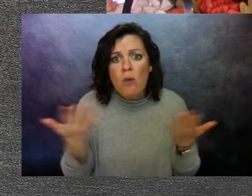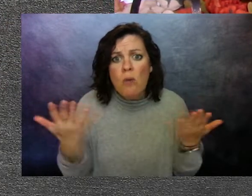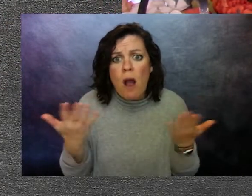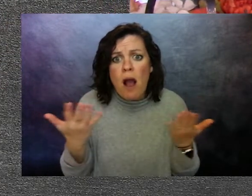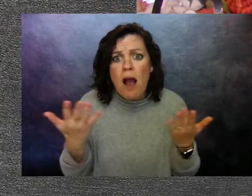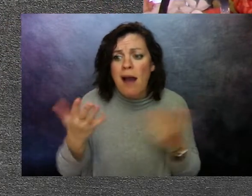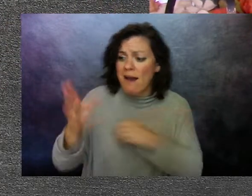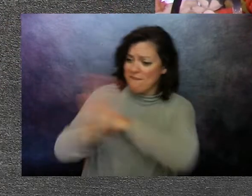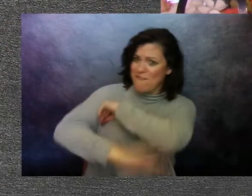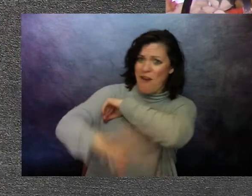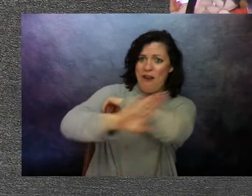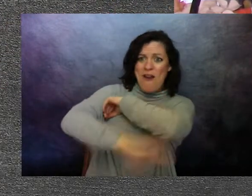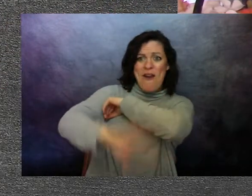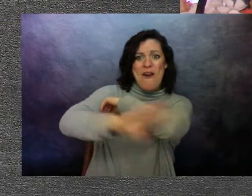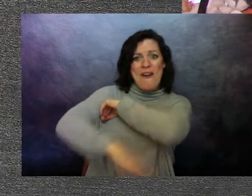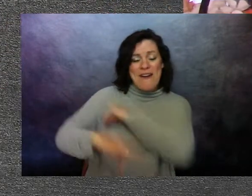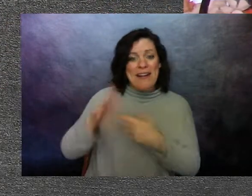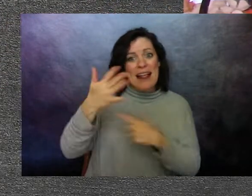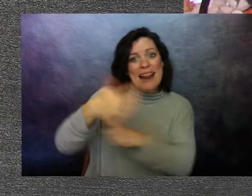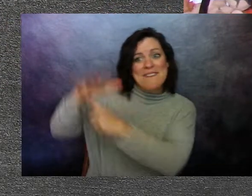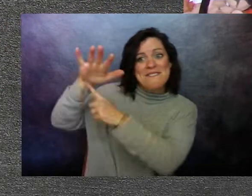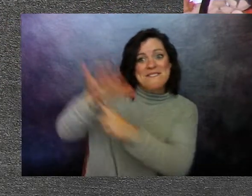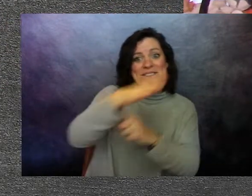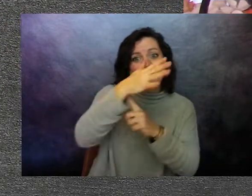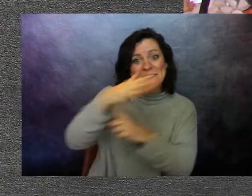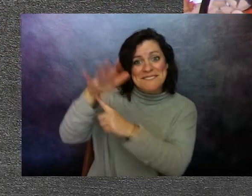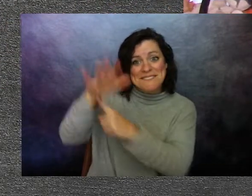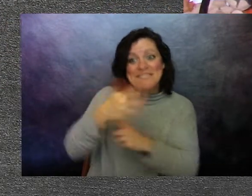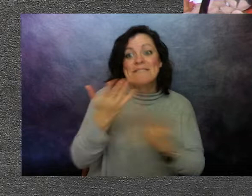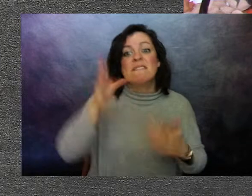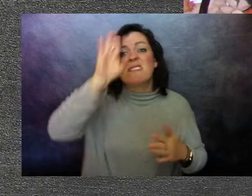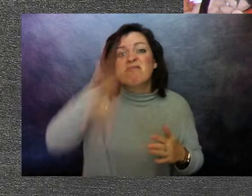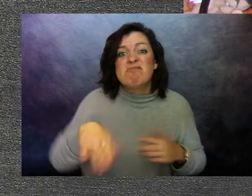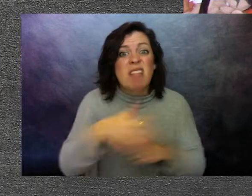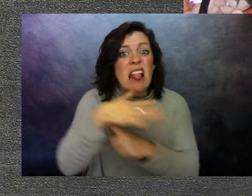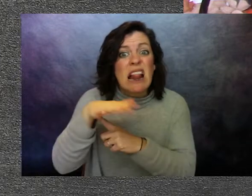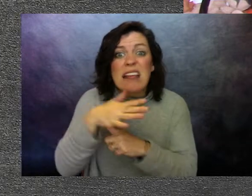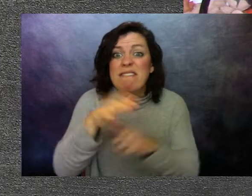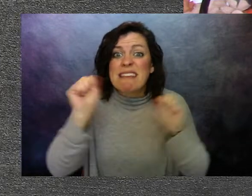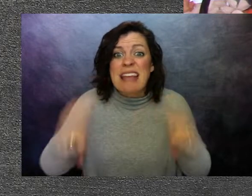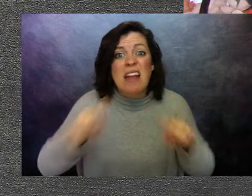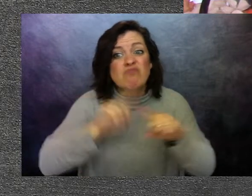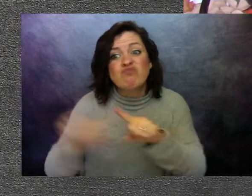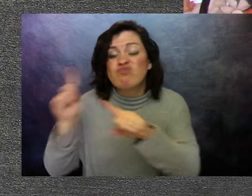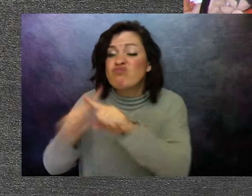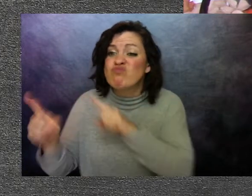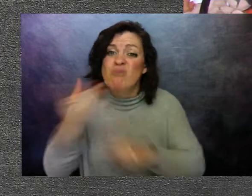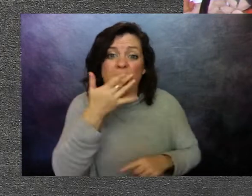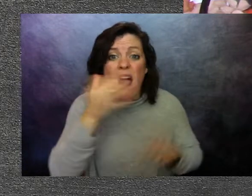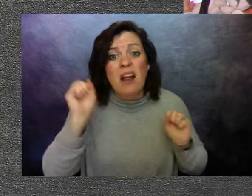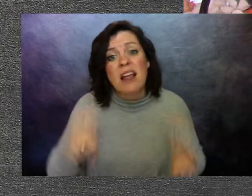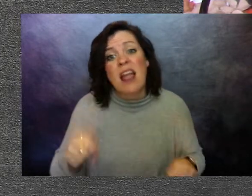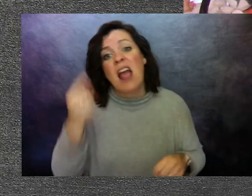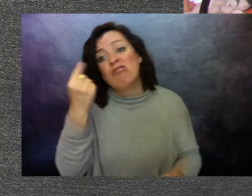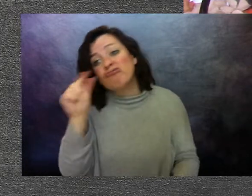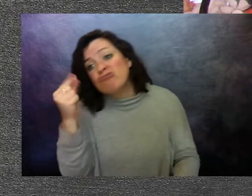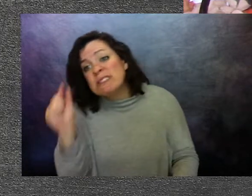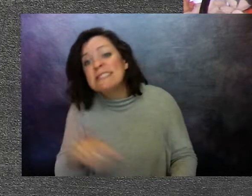and the fall time. Leaves can be all kinds of different colors. You can have green leaves and red leaves